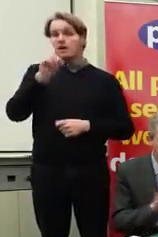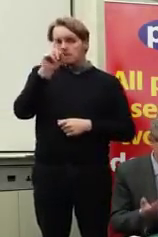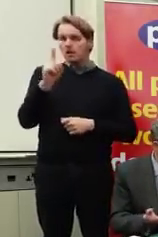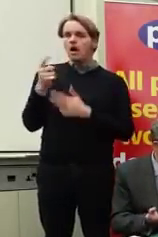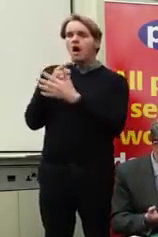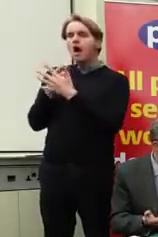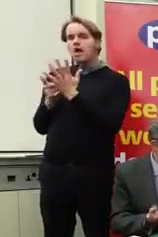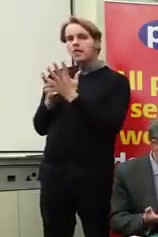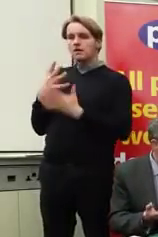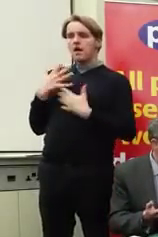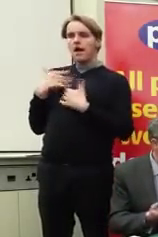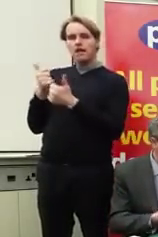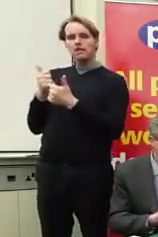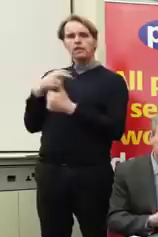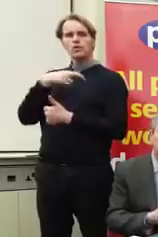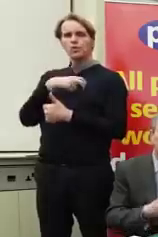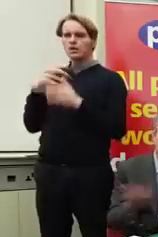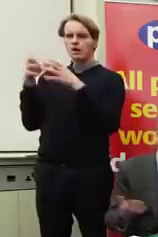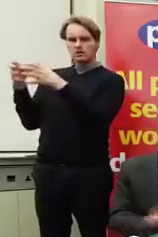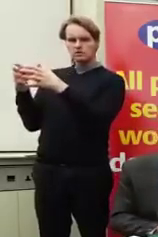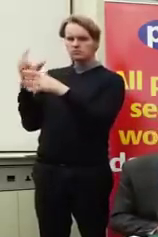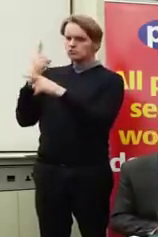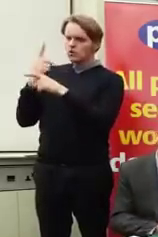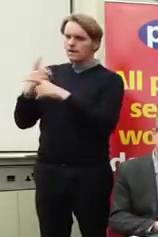clearly in discussions about health service pay, local government unions have